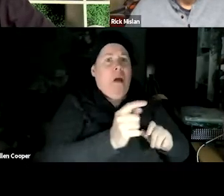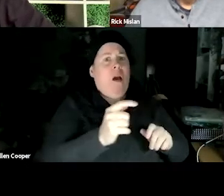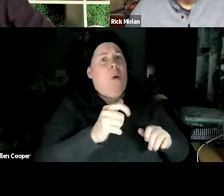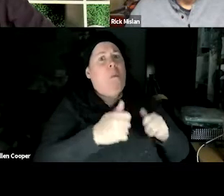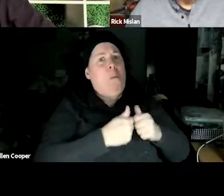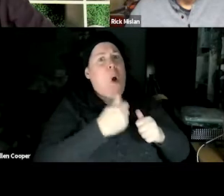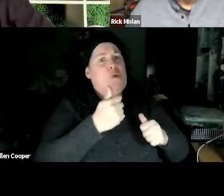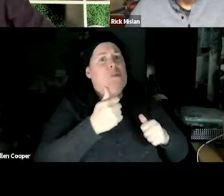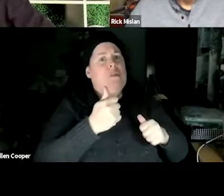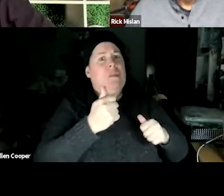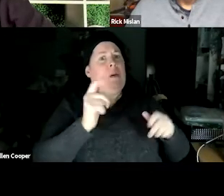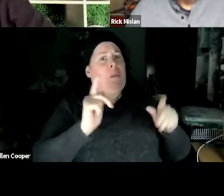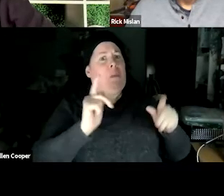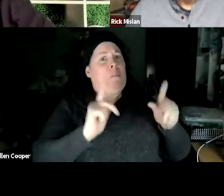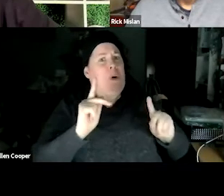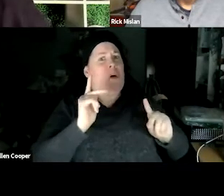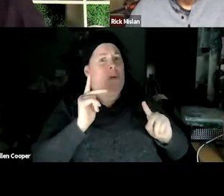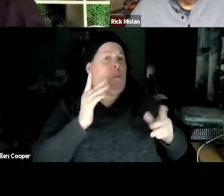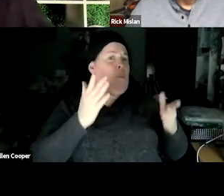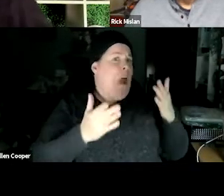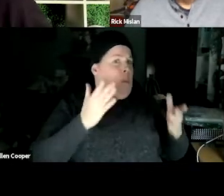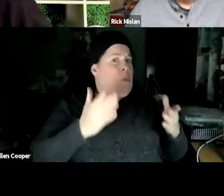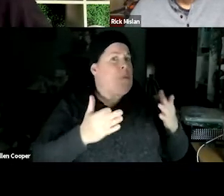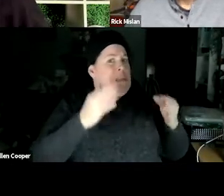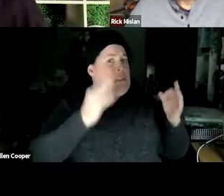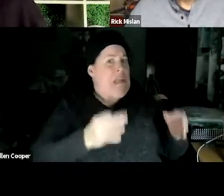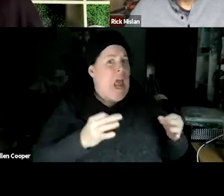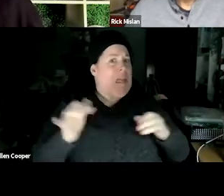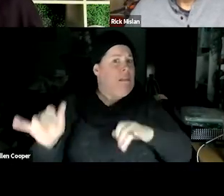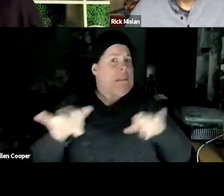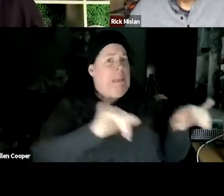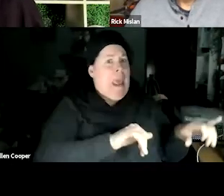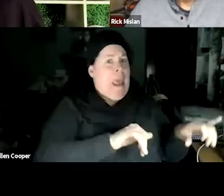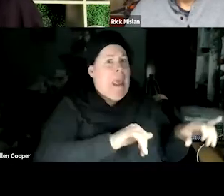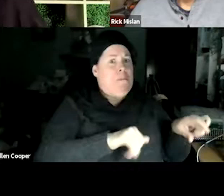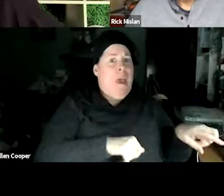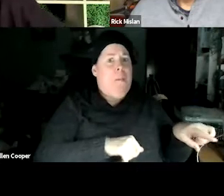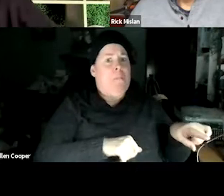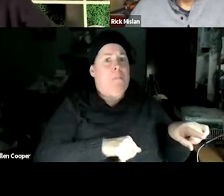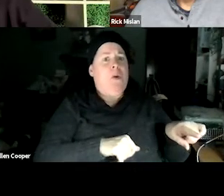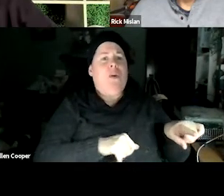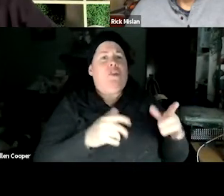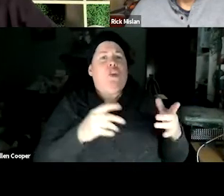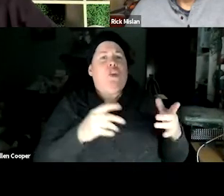and and that becomes a really good lesson to kind of look out over all this stuff. I mean, CalebBarlow: And you know, you just can't make up how crazy.